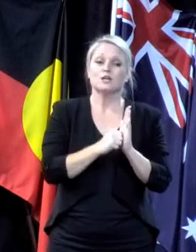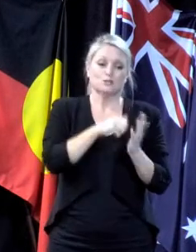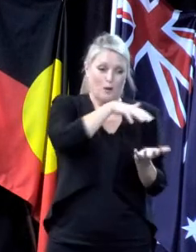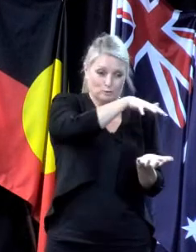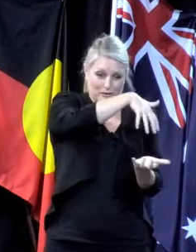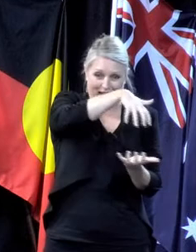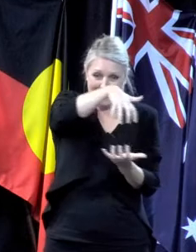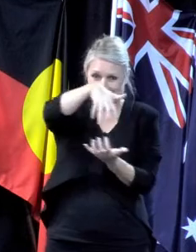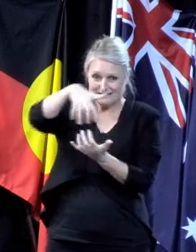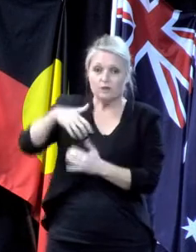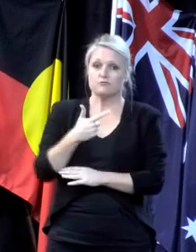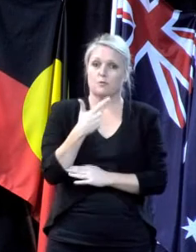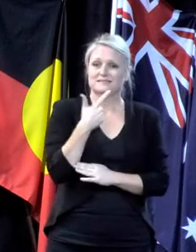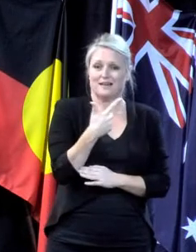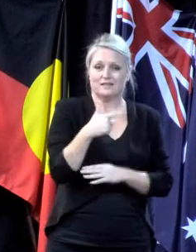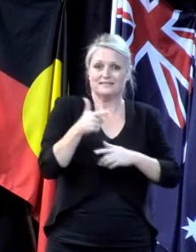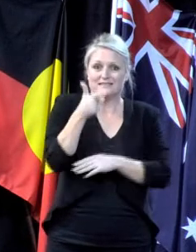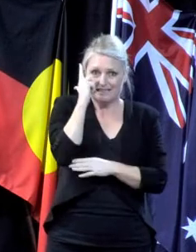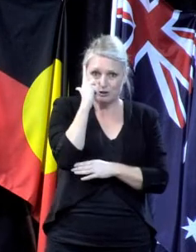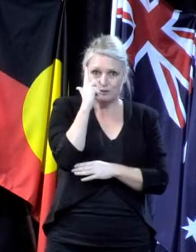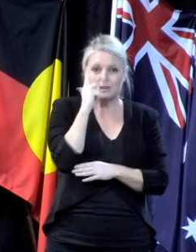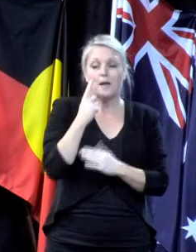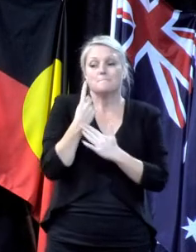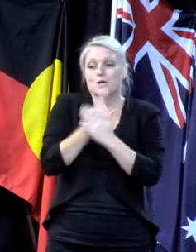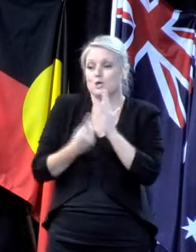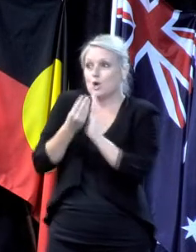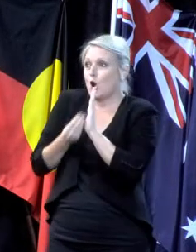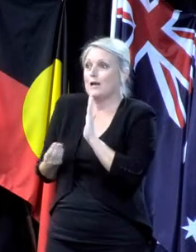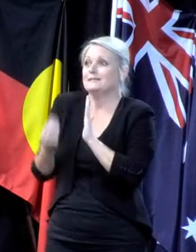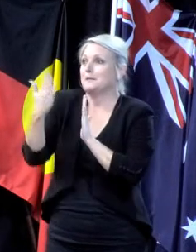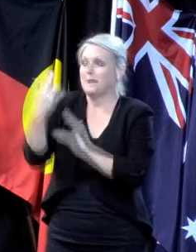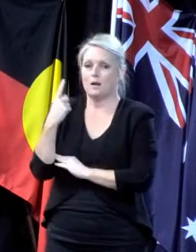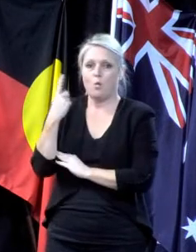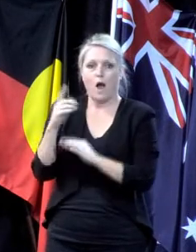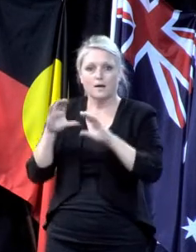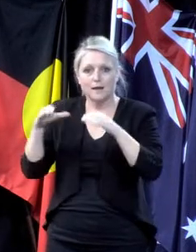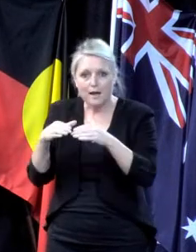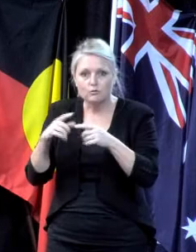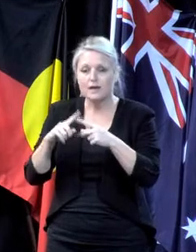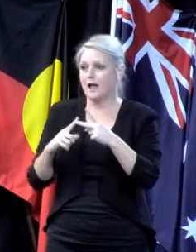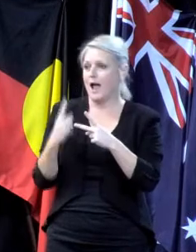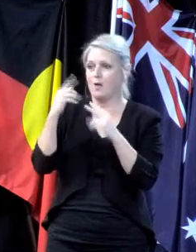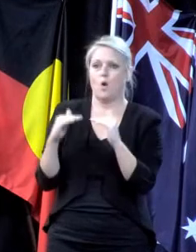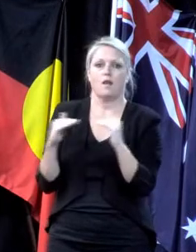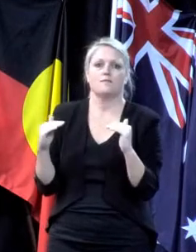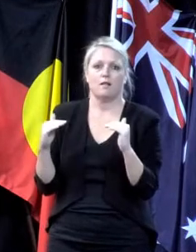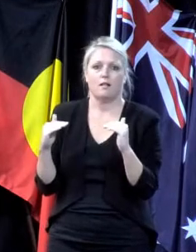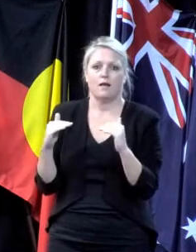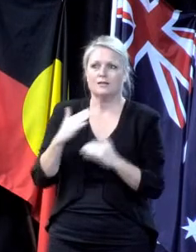and you can only submit one category and one level of adjustment for the child overall. So, ultimately, we have to average out